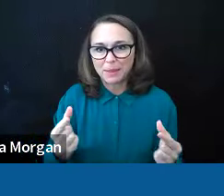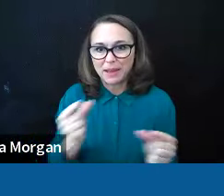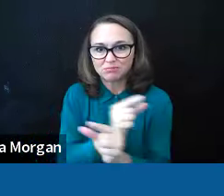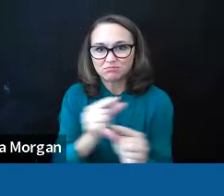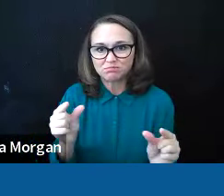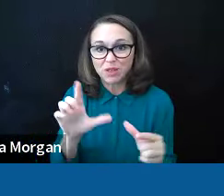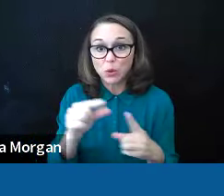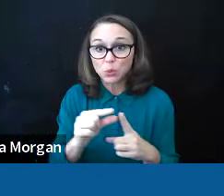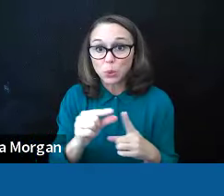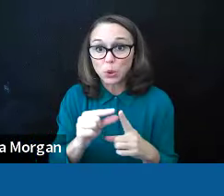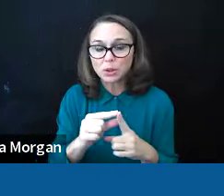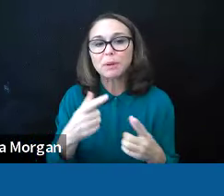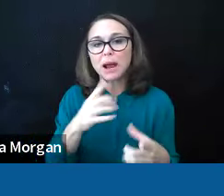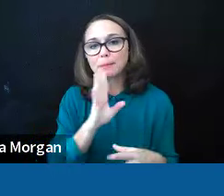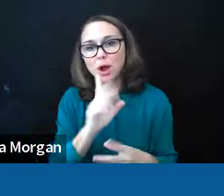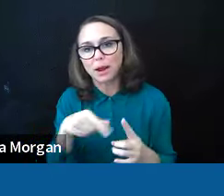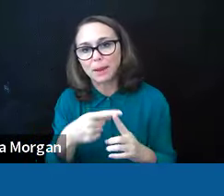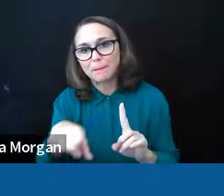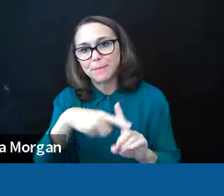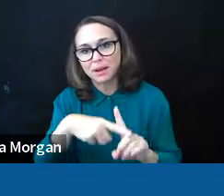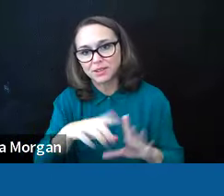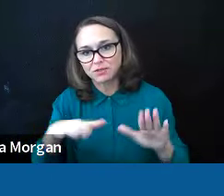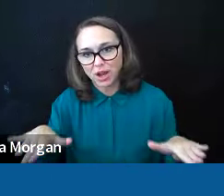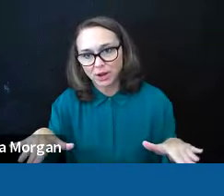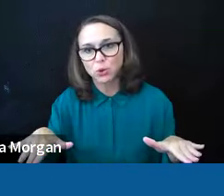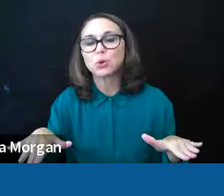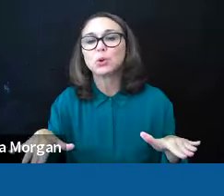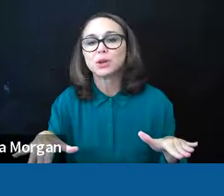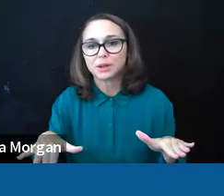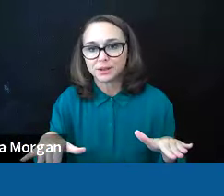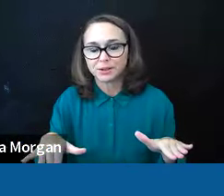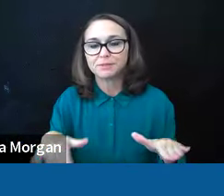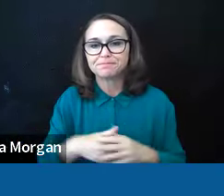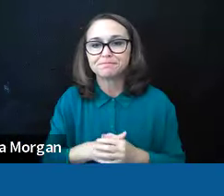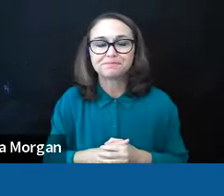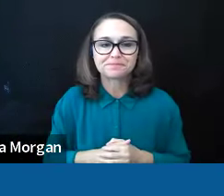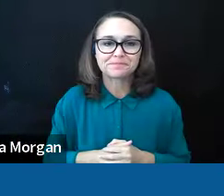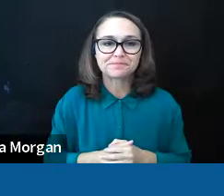experiences. So, I'm an epidemiologist at the Mass Department of Public Health, and I'm joined here